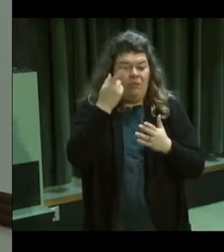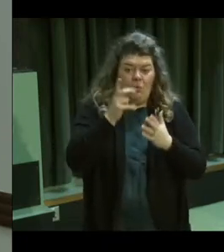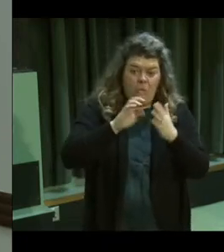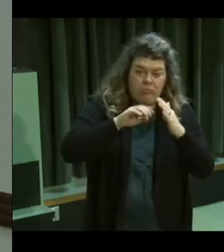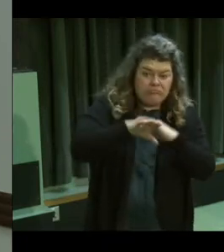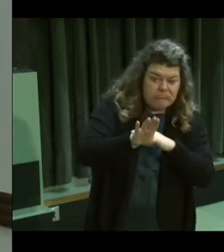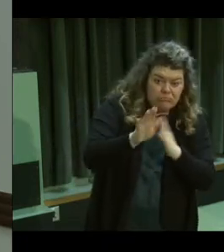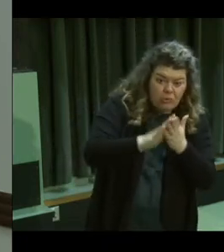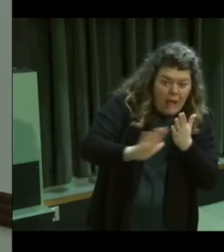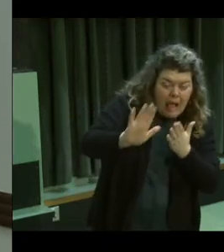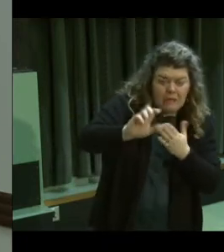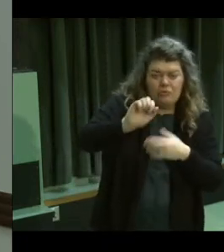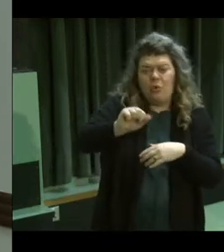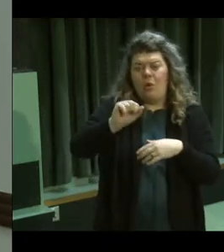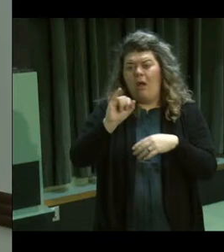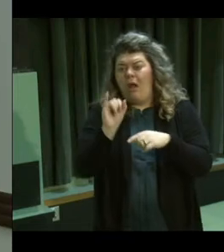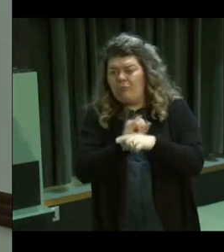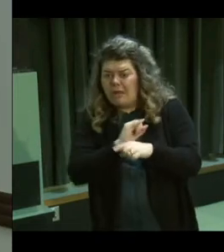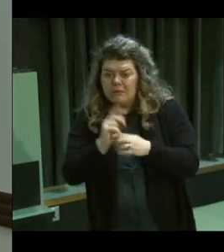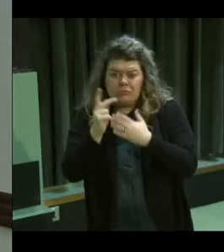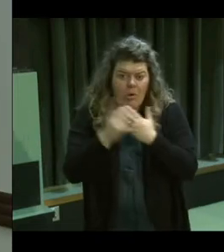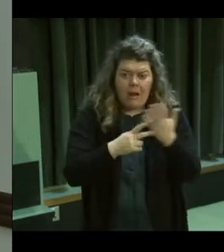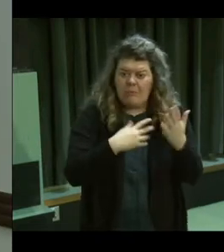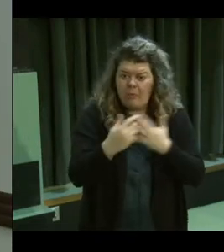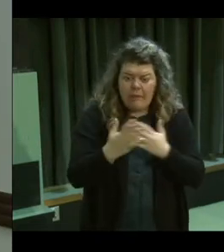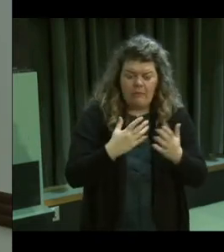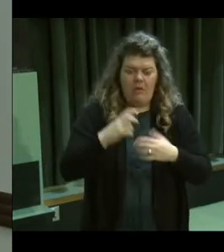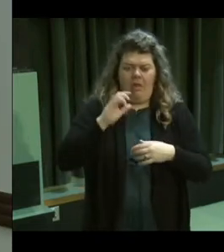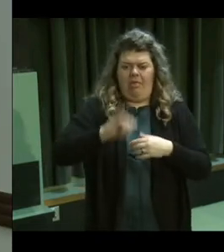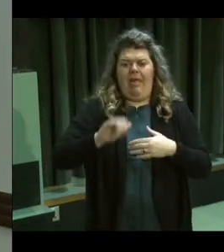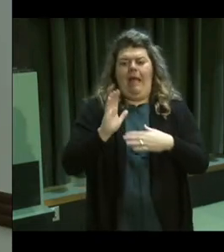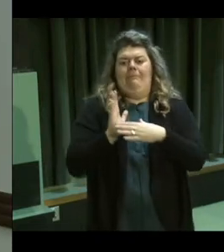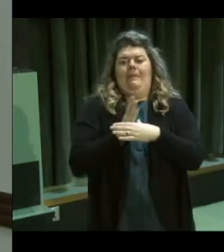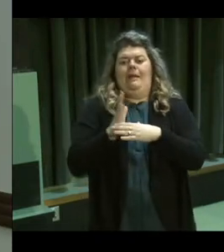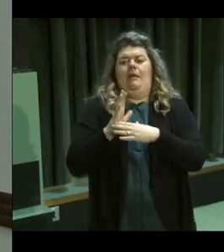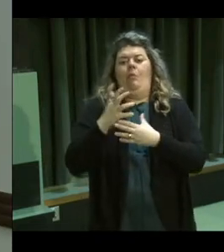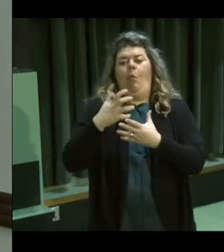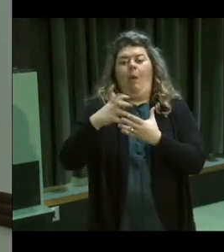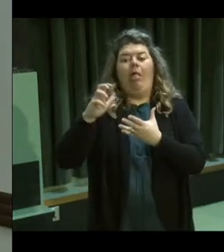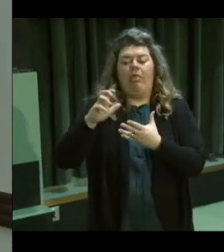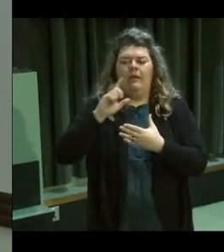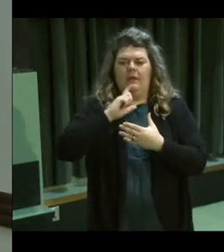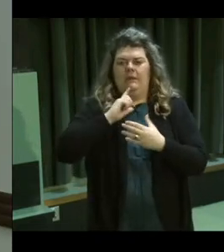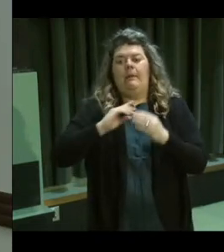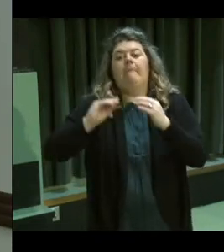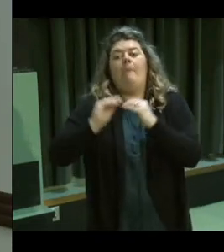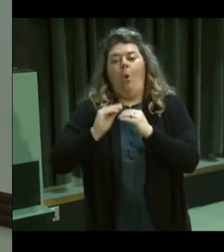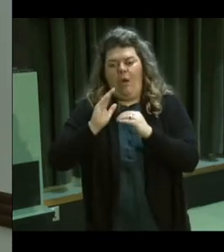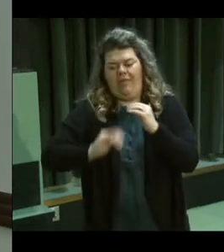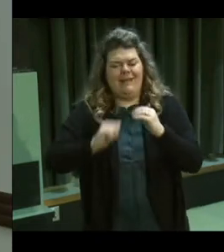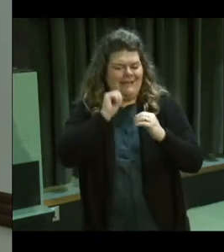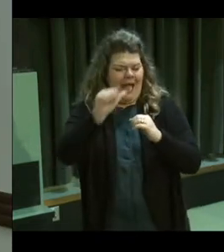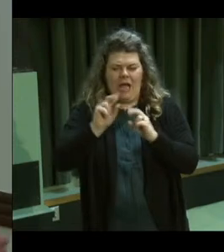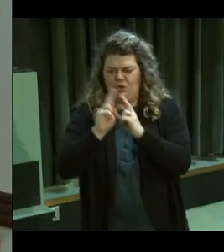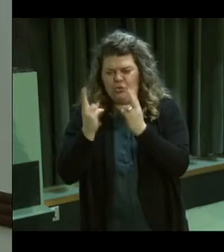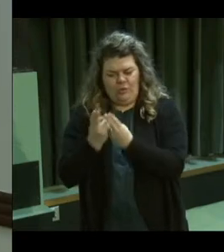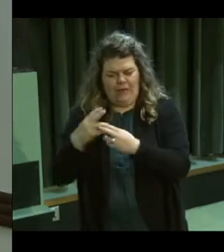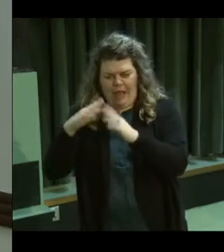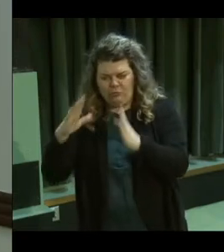whether you went to college or entered an apprenticeship program, the wealth, the median